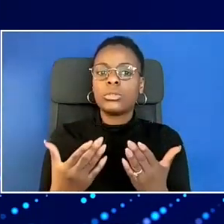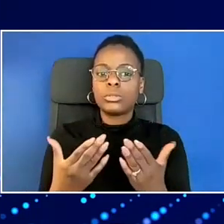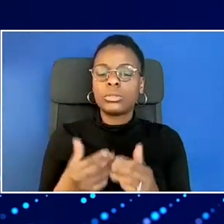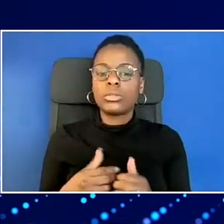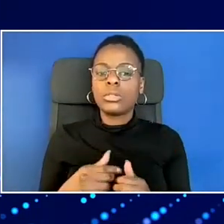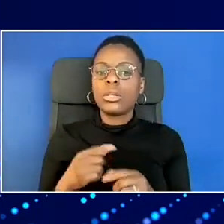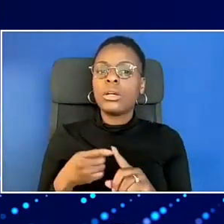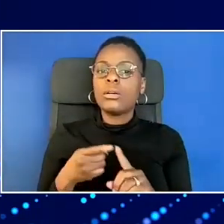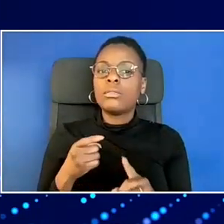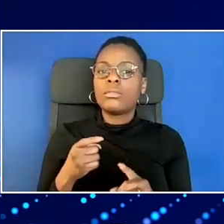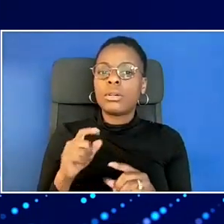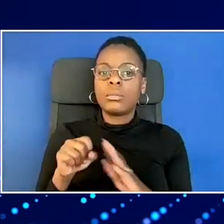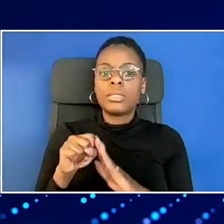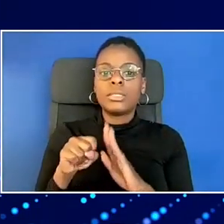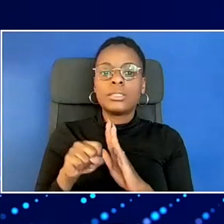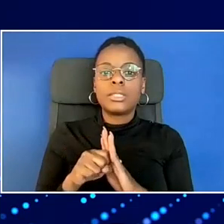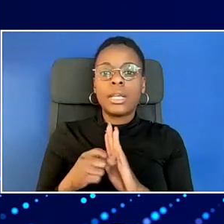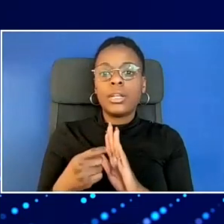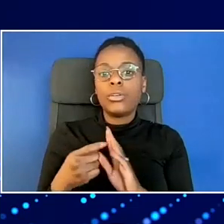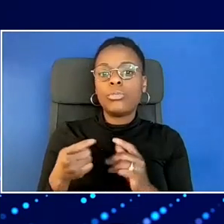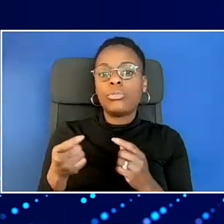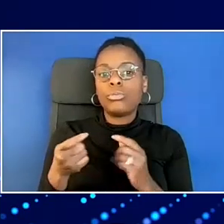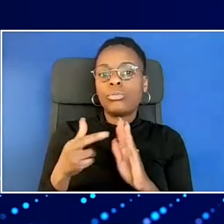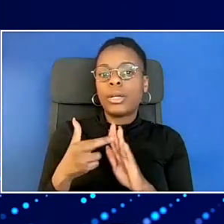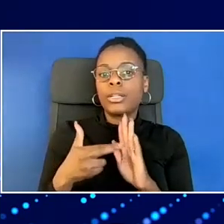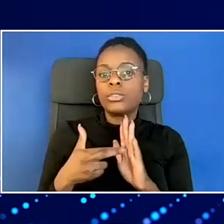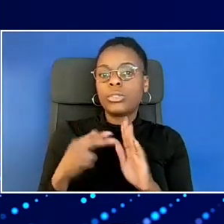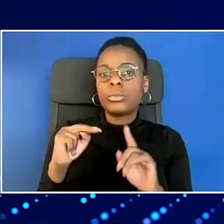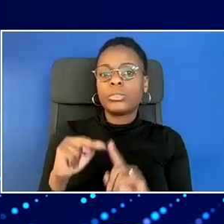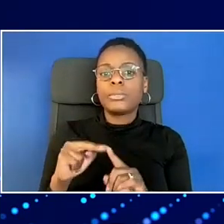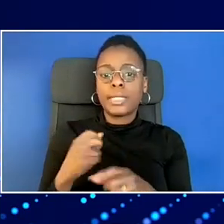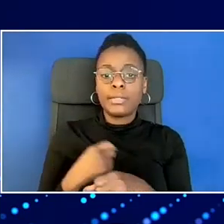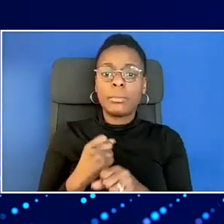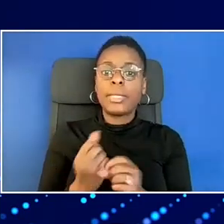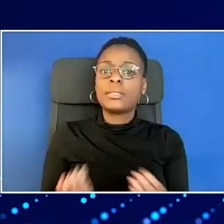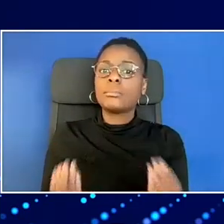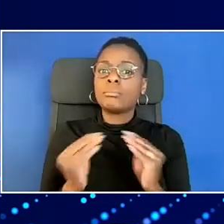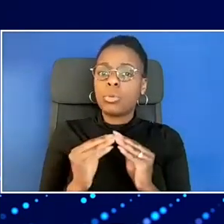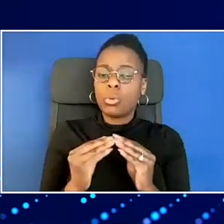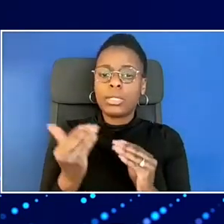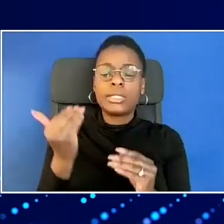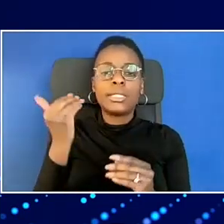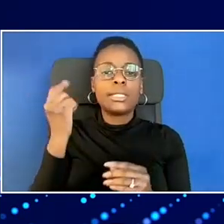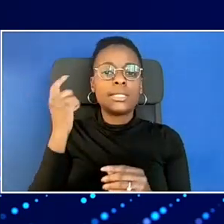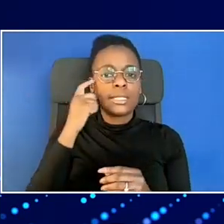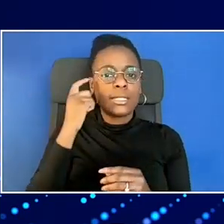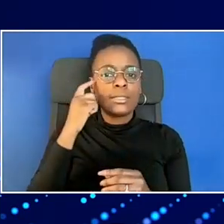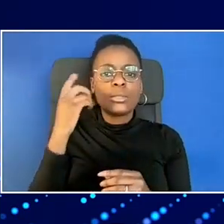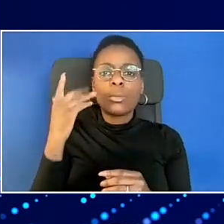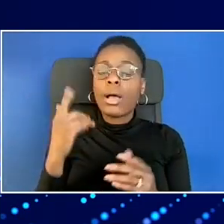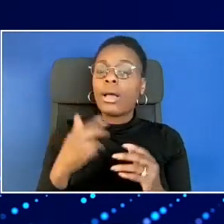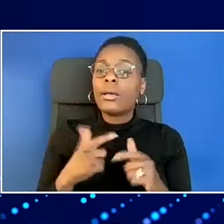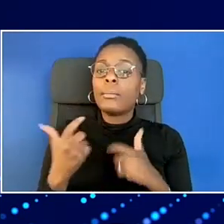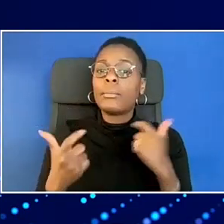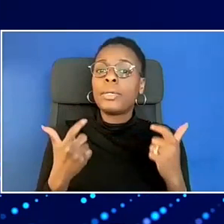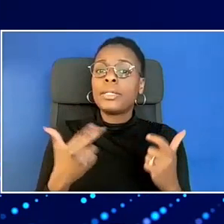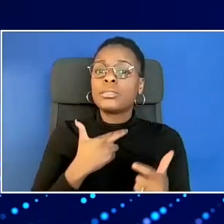perspective, it makes a lot more sense b ecause, you know, the biggest risk is obviously going to be the larger